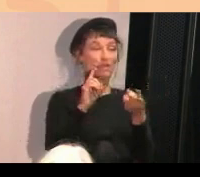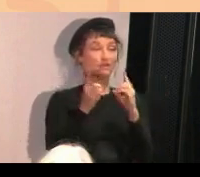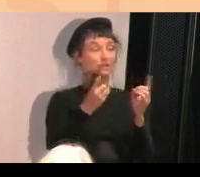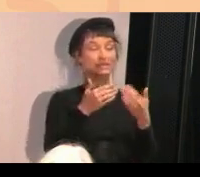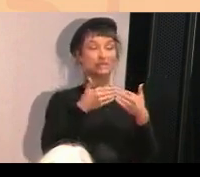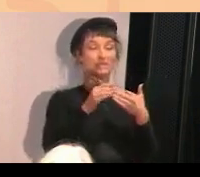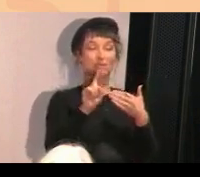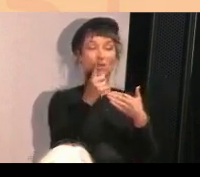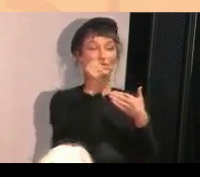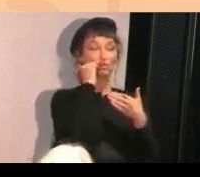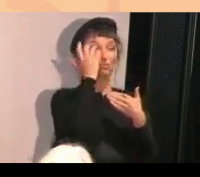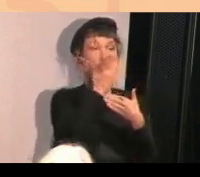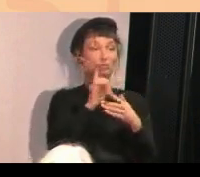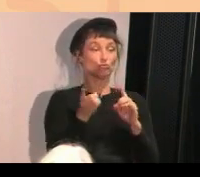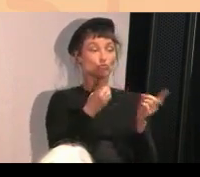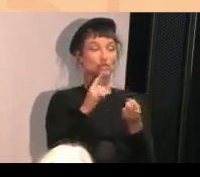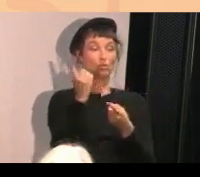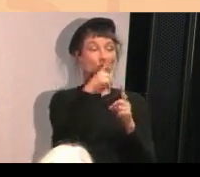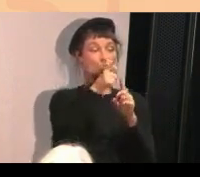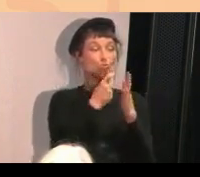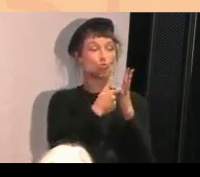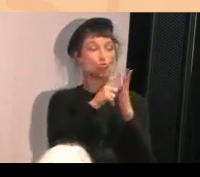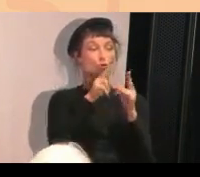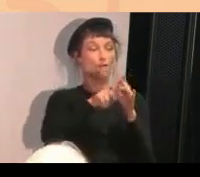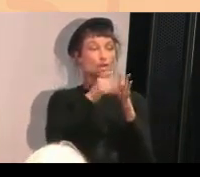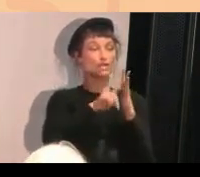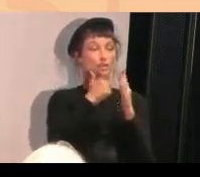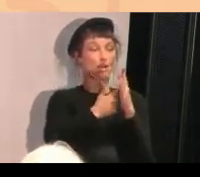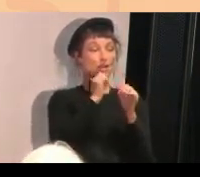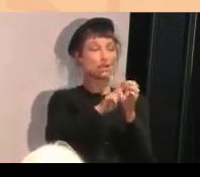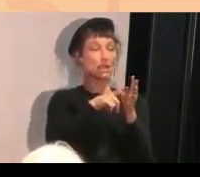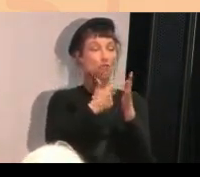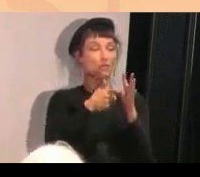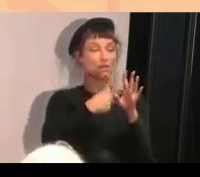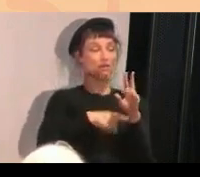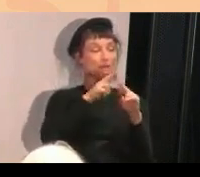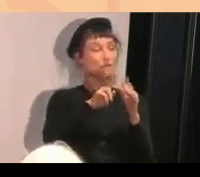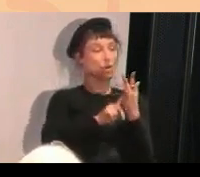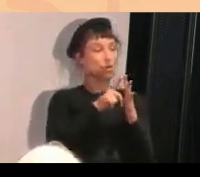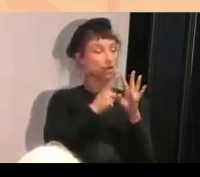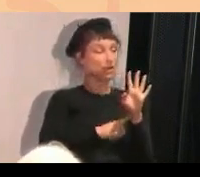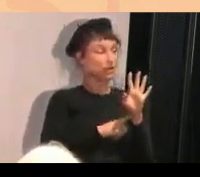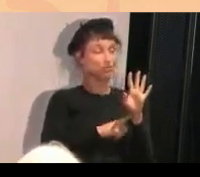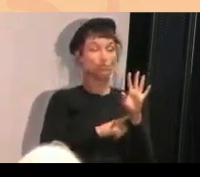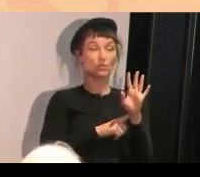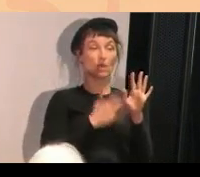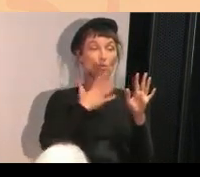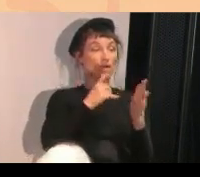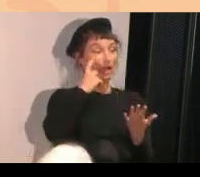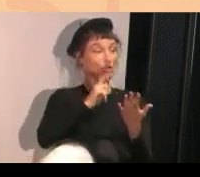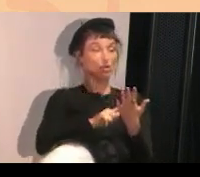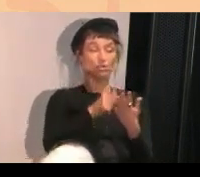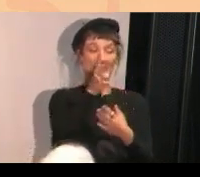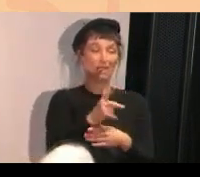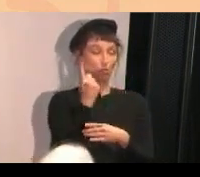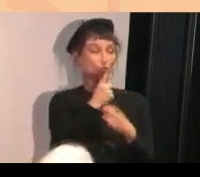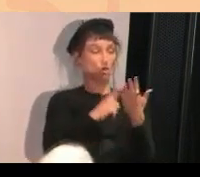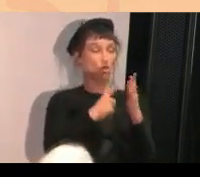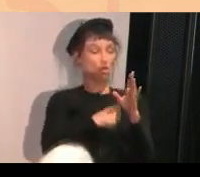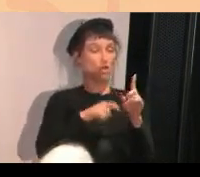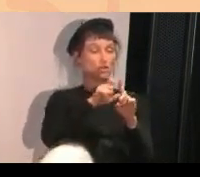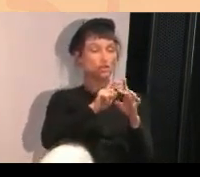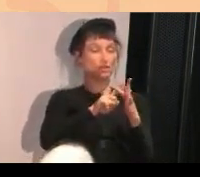director Professor Gary Foley and I particularly acknowledge again Lydia Miller for her remarkable